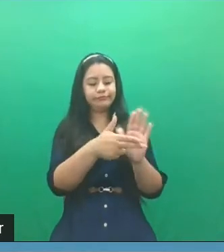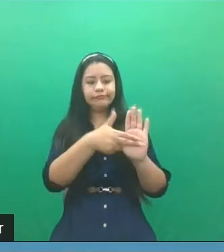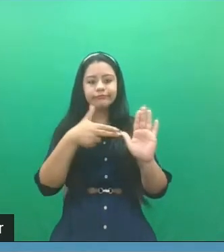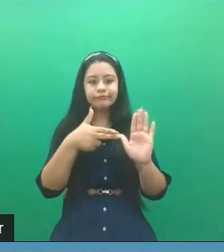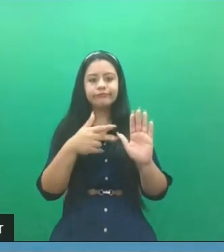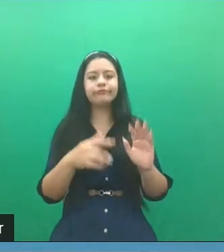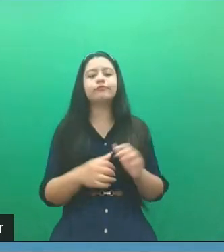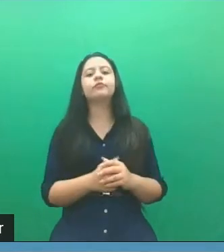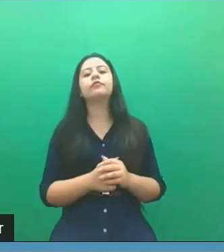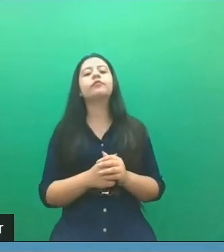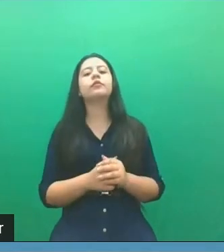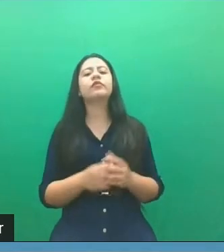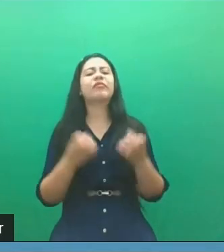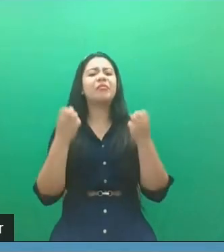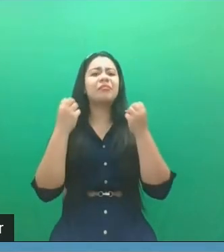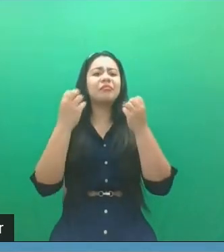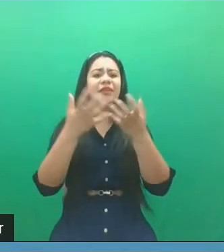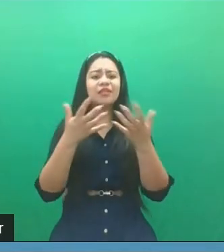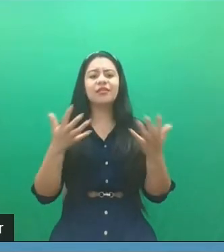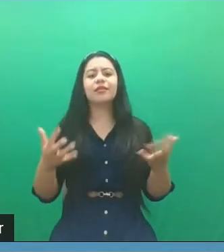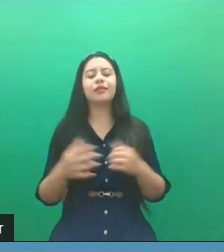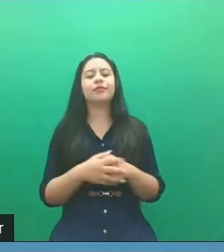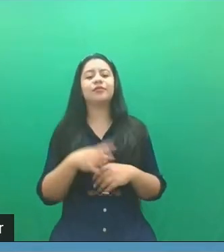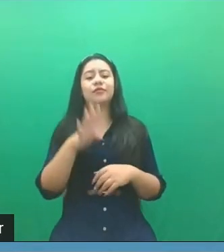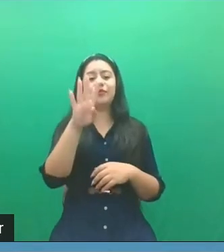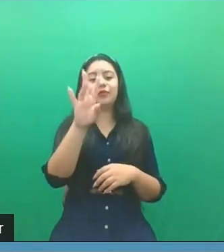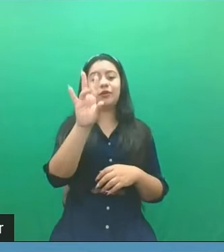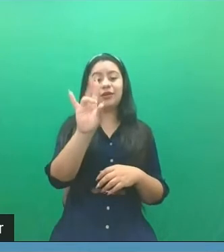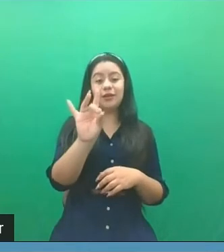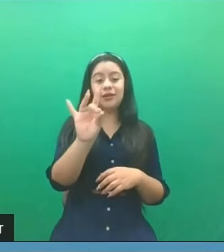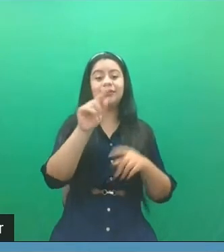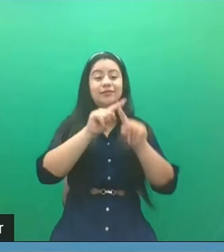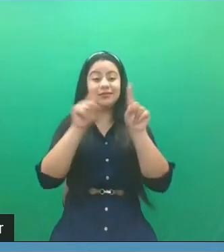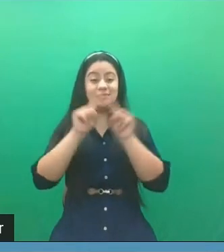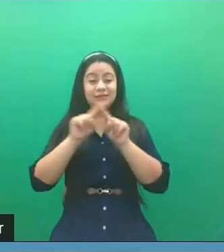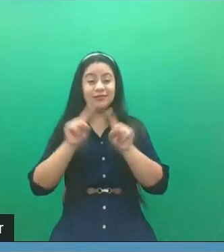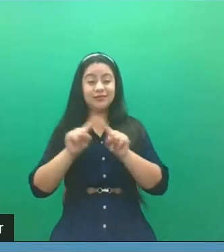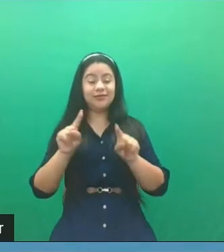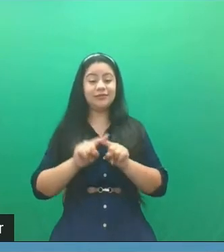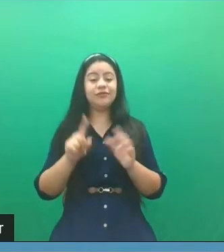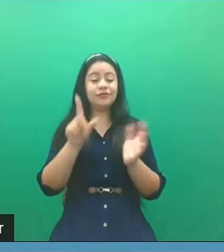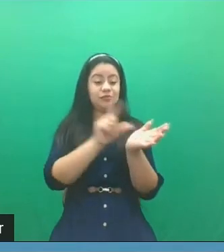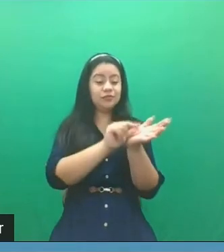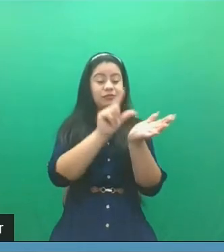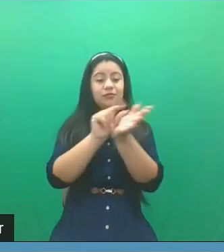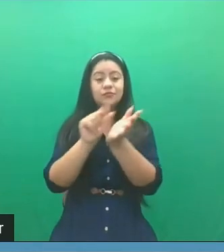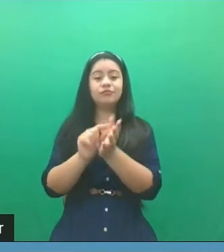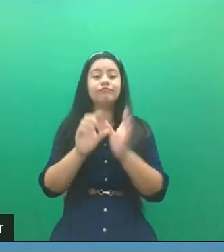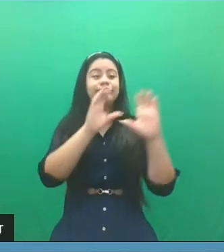a series of works. There's 48 different sort of prints within like a salon hang in the gallery,